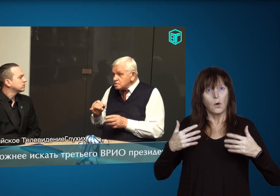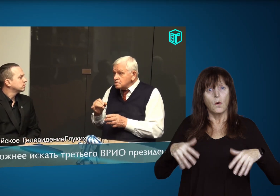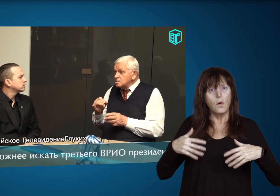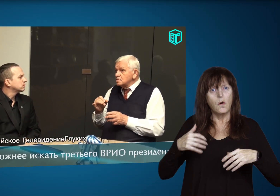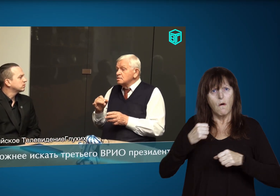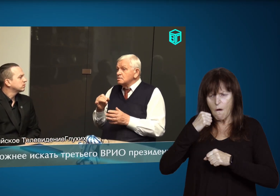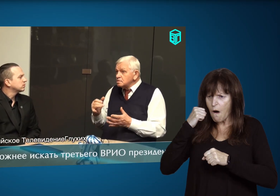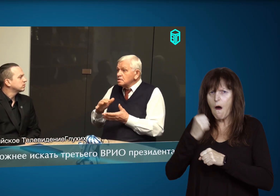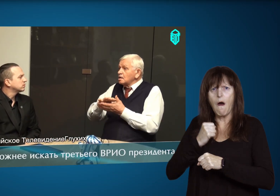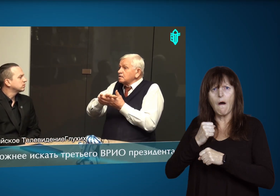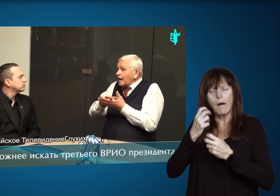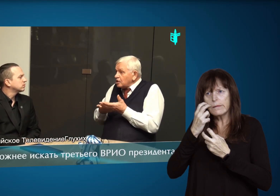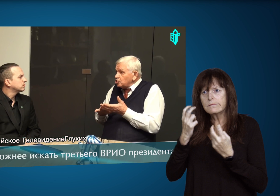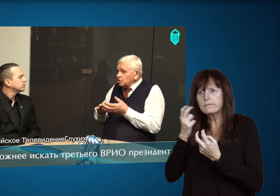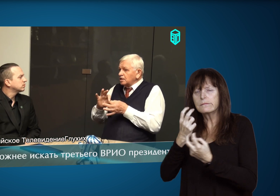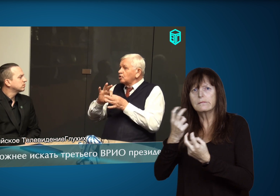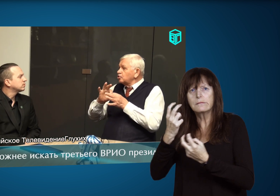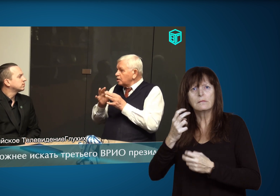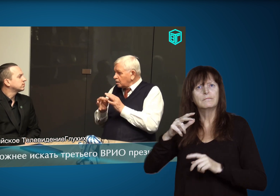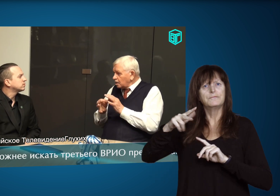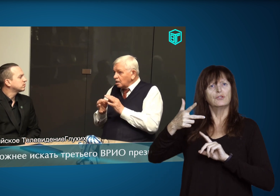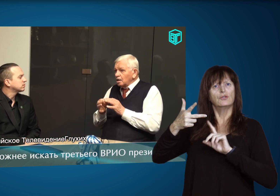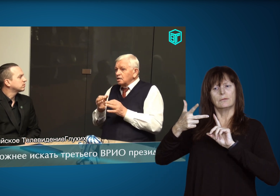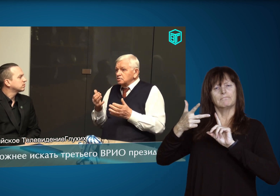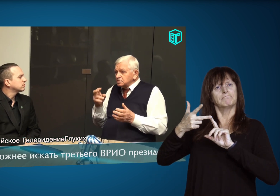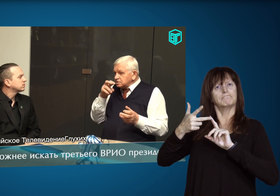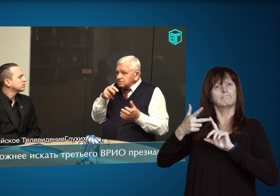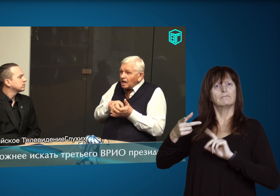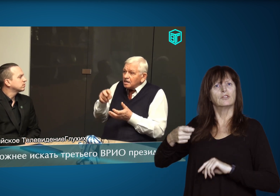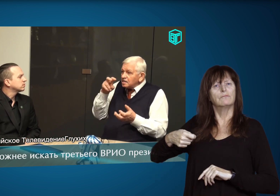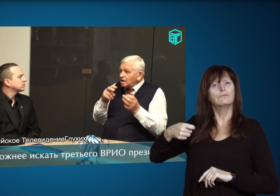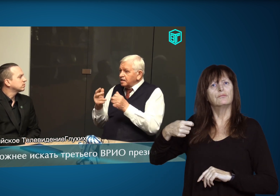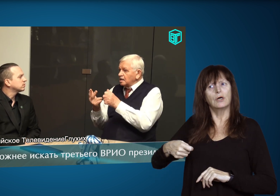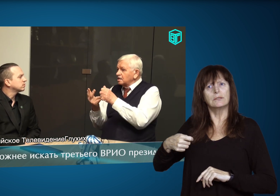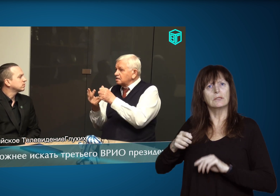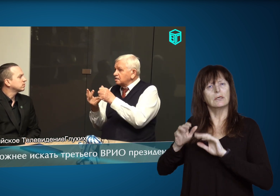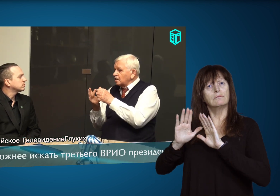And after that it was quite hard to find a third acting president,